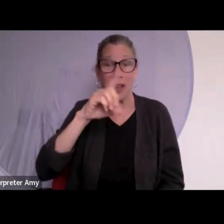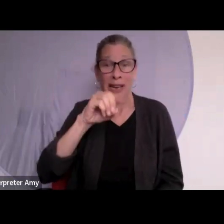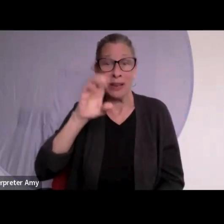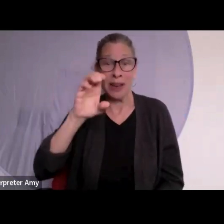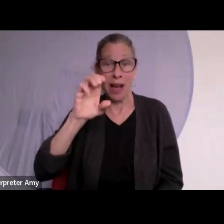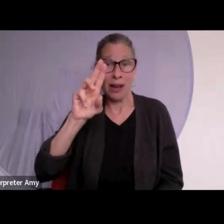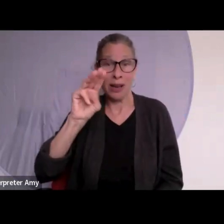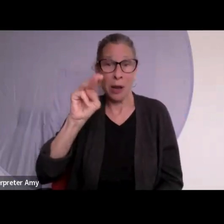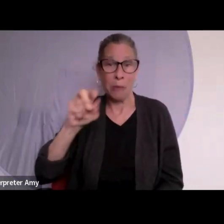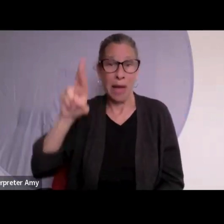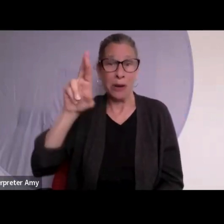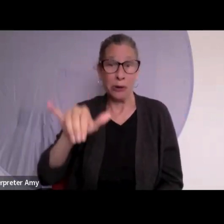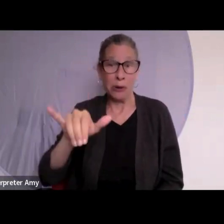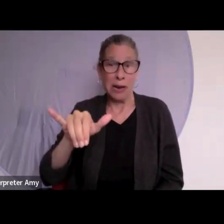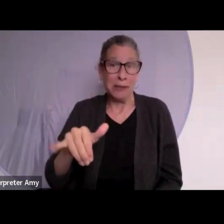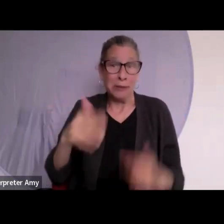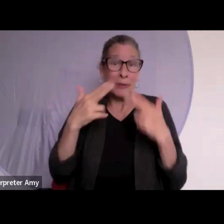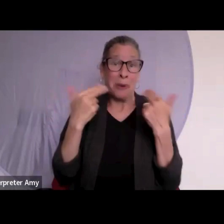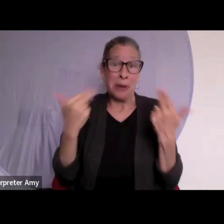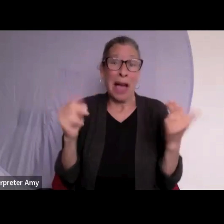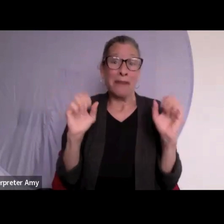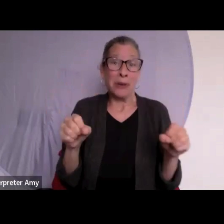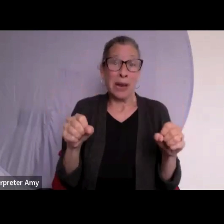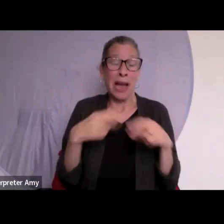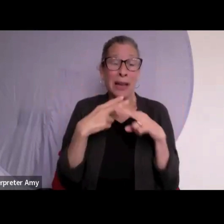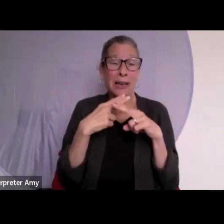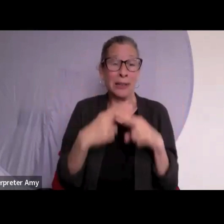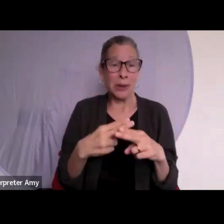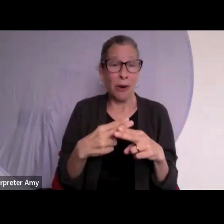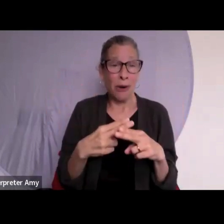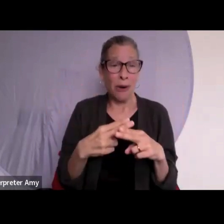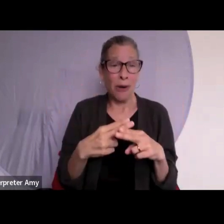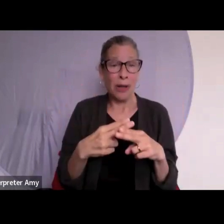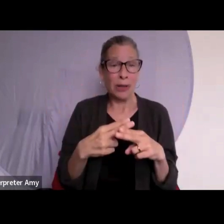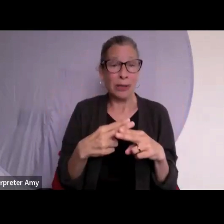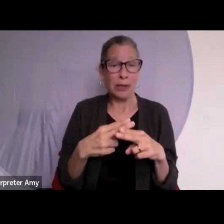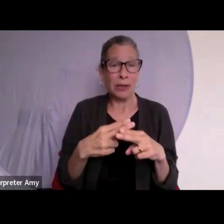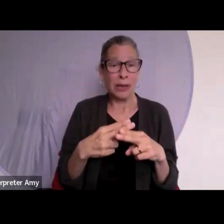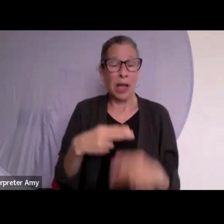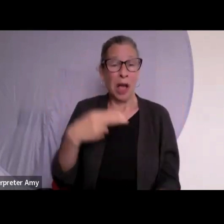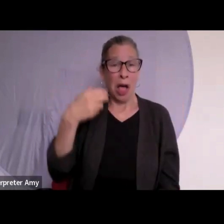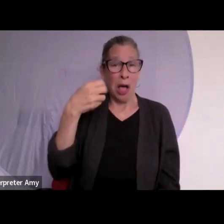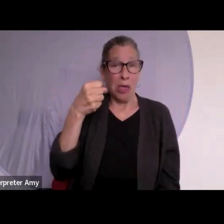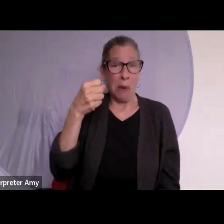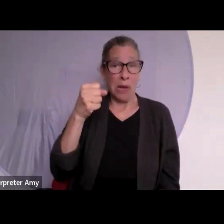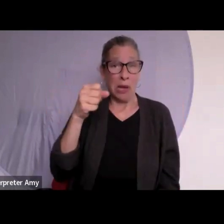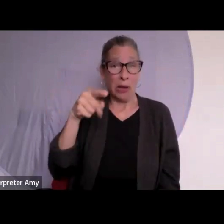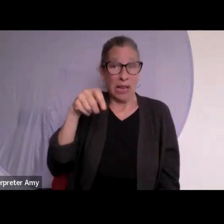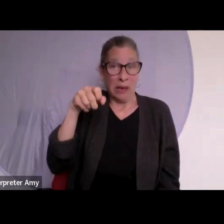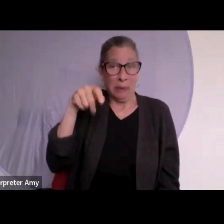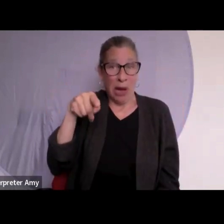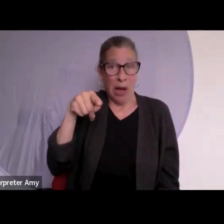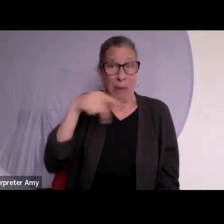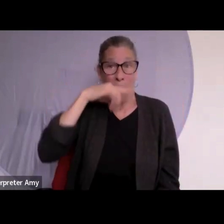It's called The Milky Pop Kid. We showed this a couple years ago at our festival, I'm really sorry to say that I